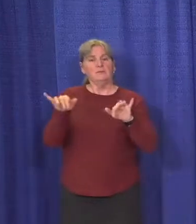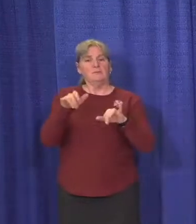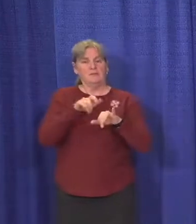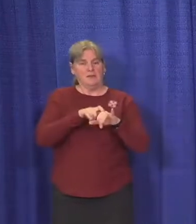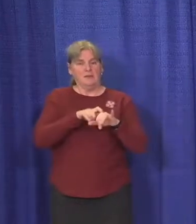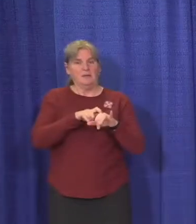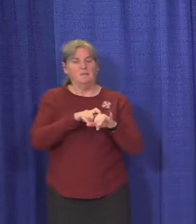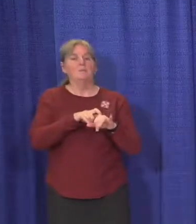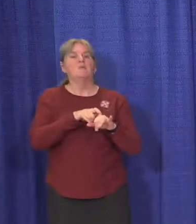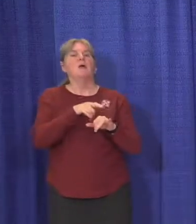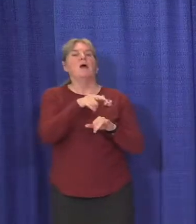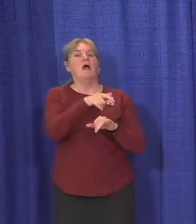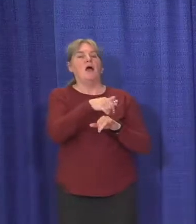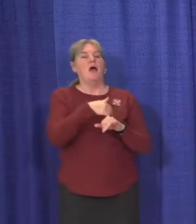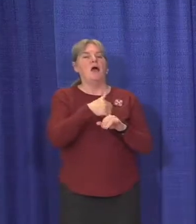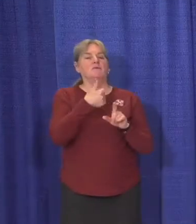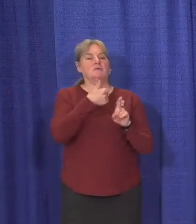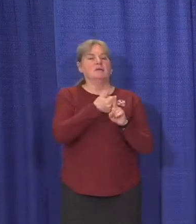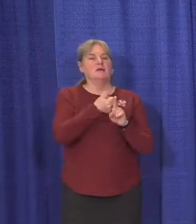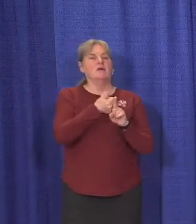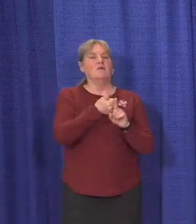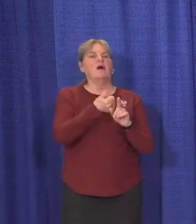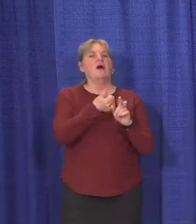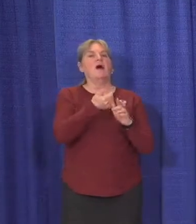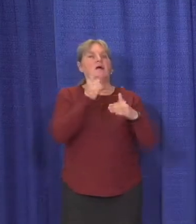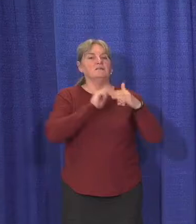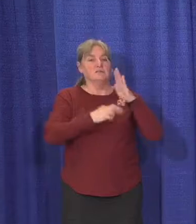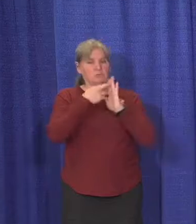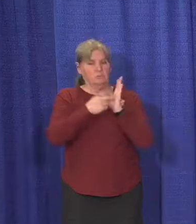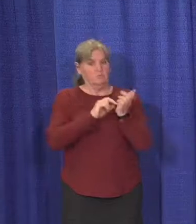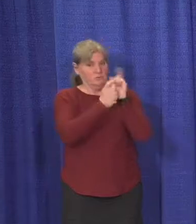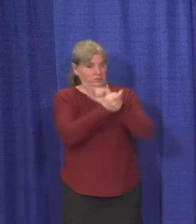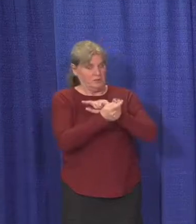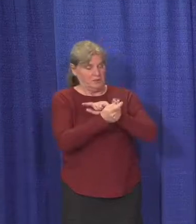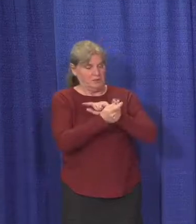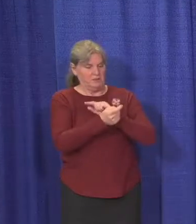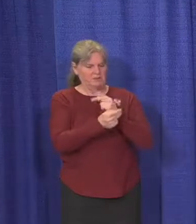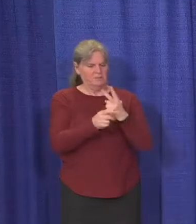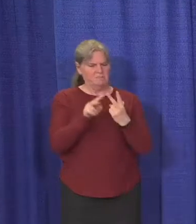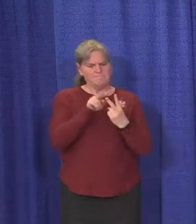self-isolation adjustments for fully vaccinated which increased